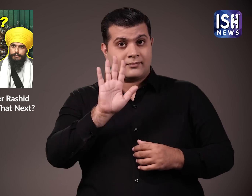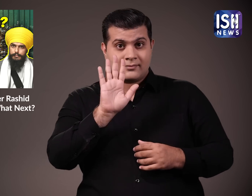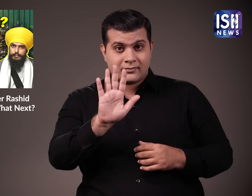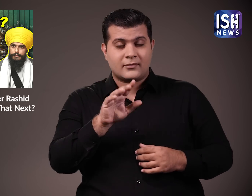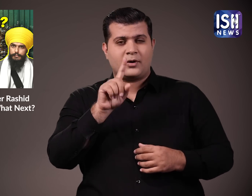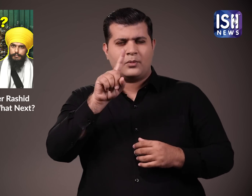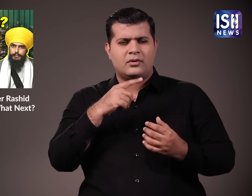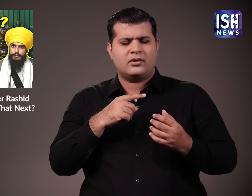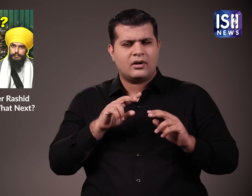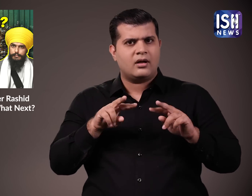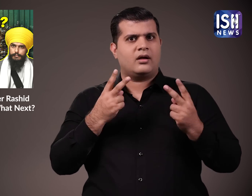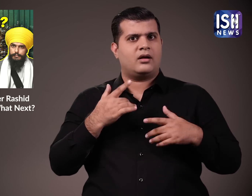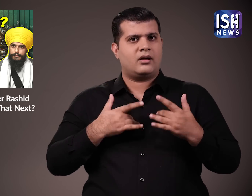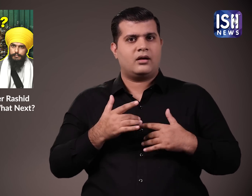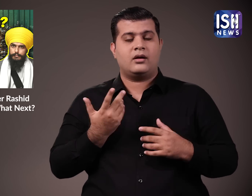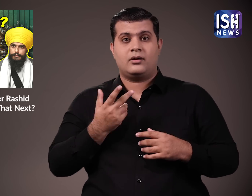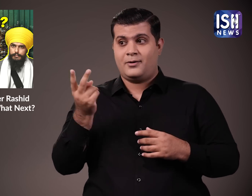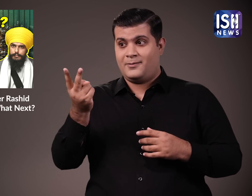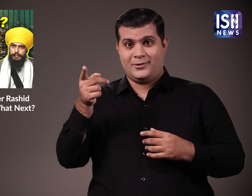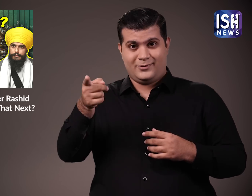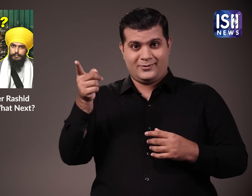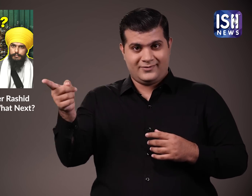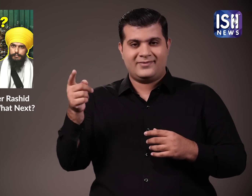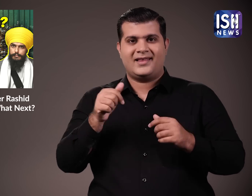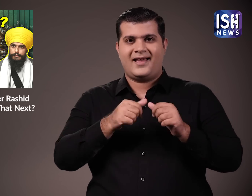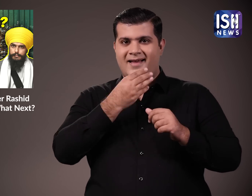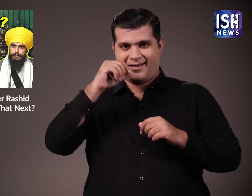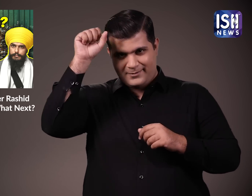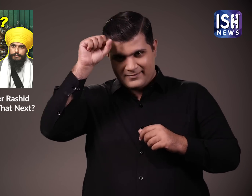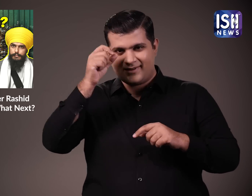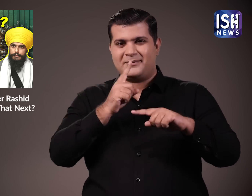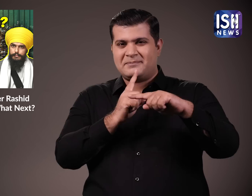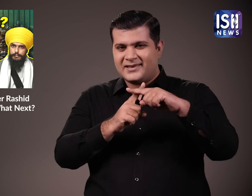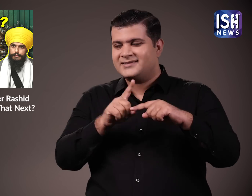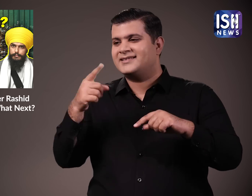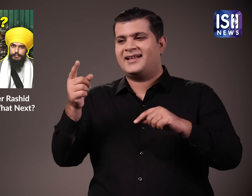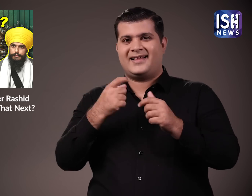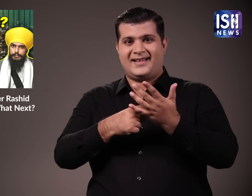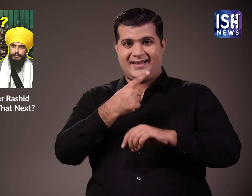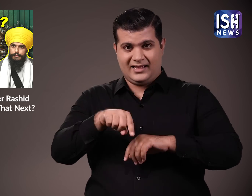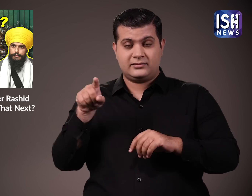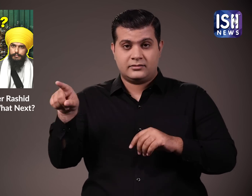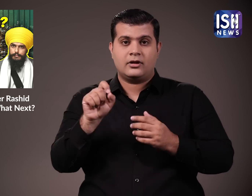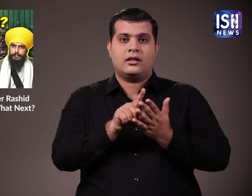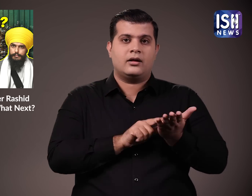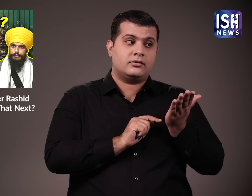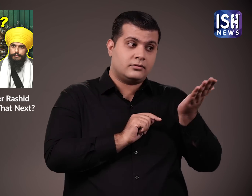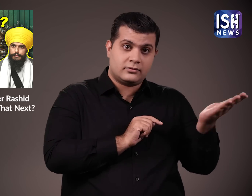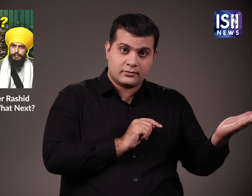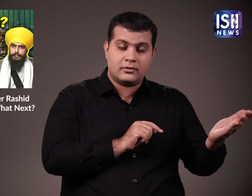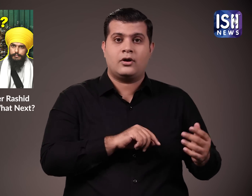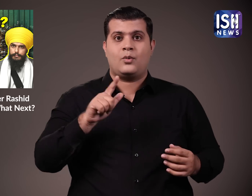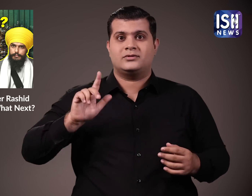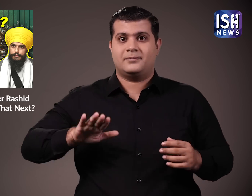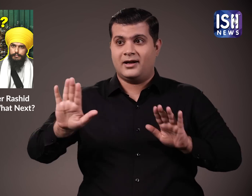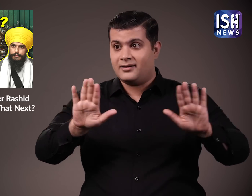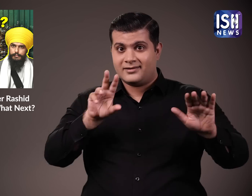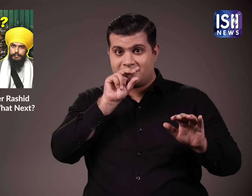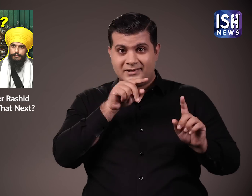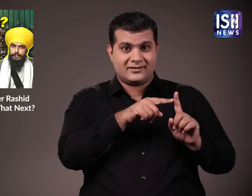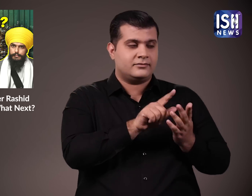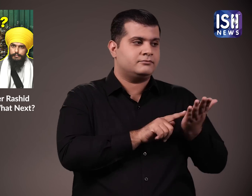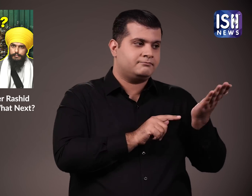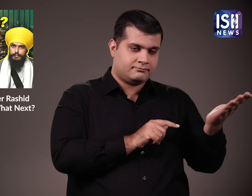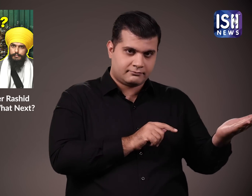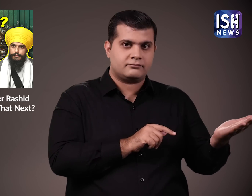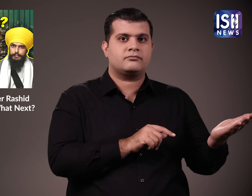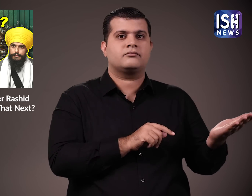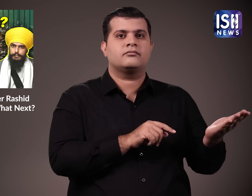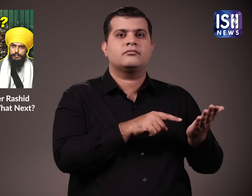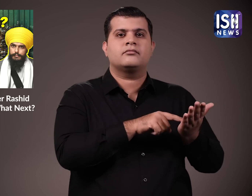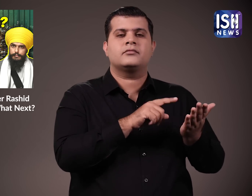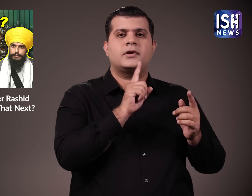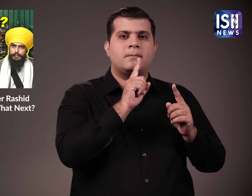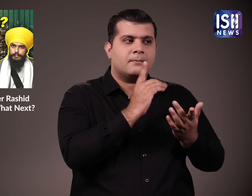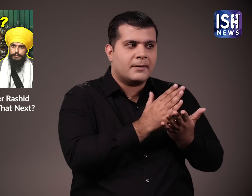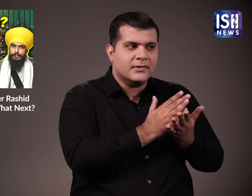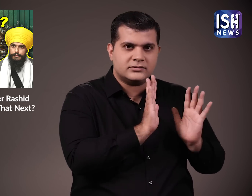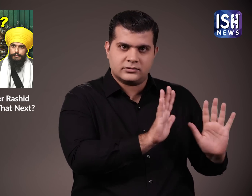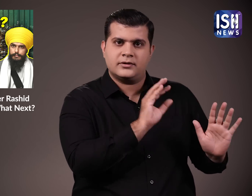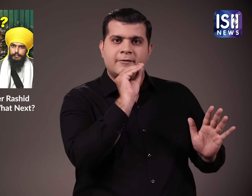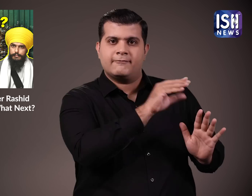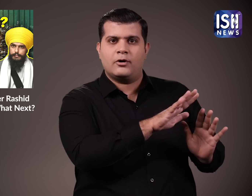Another interesting thing is that Singh and Rashid will have to write to the Speaker of the Lok Sabha requesting leave from the sessions.